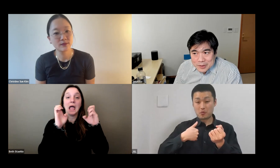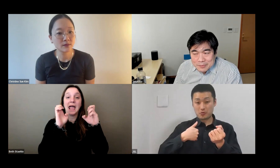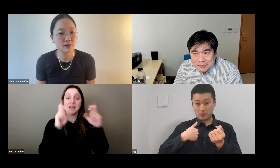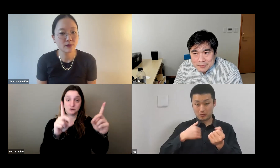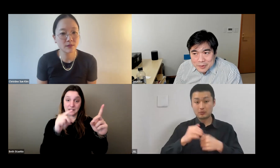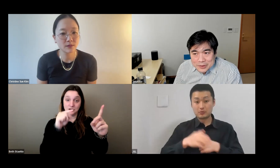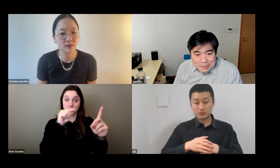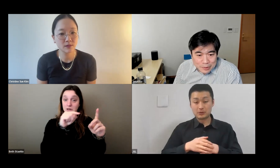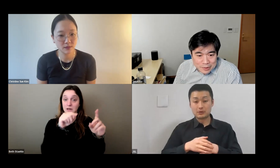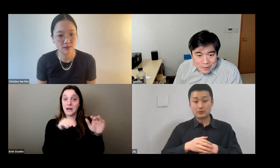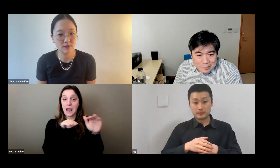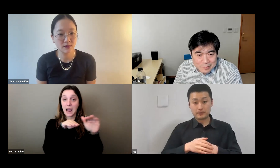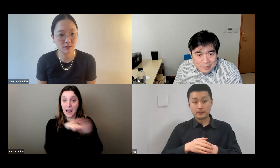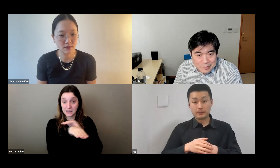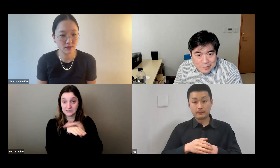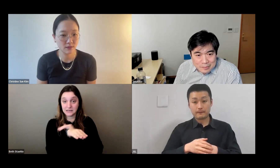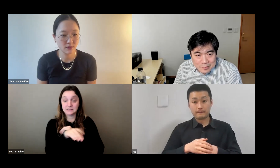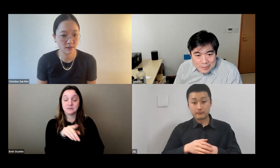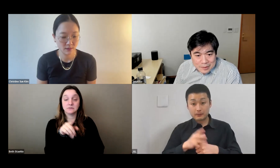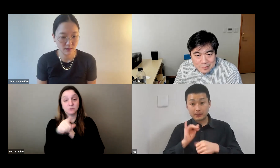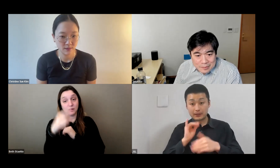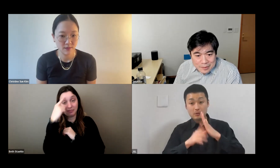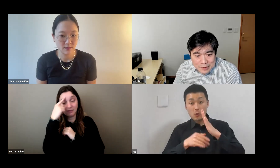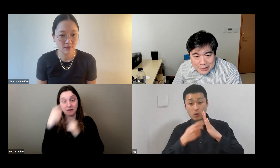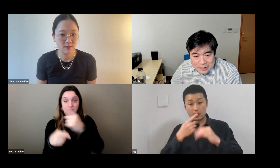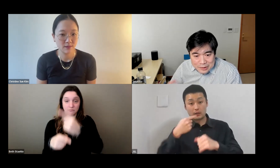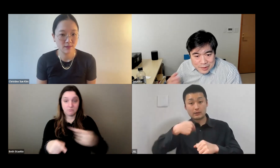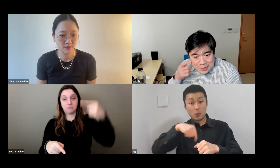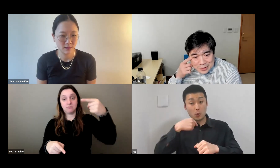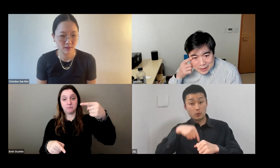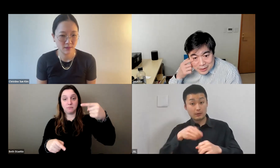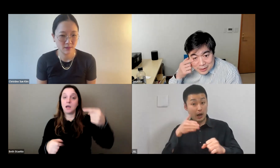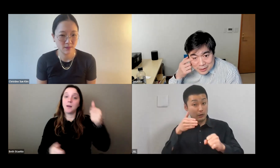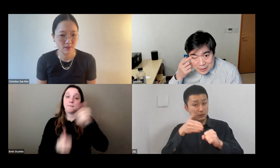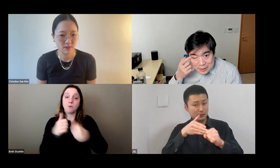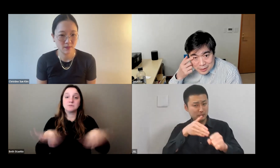the most important Right, do you think?